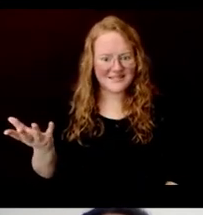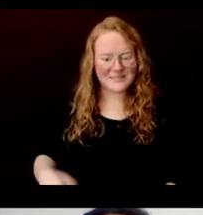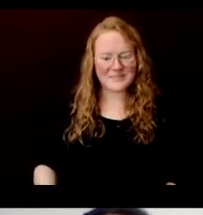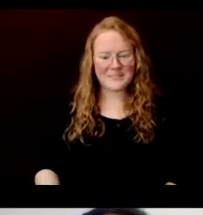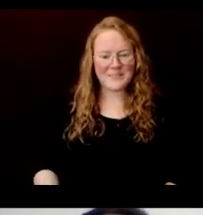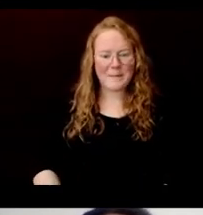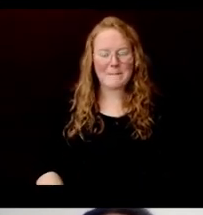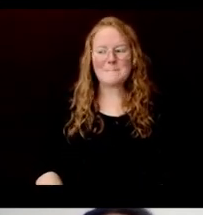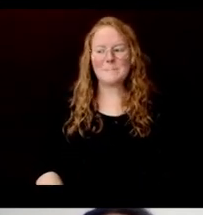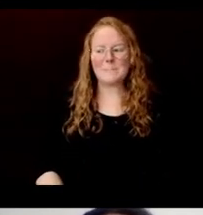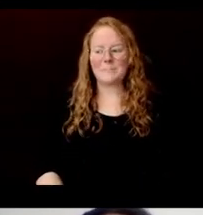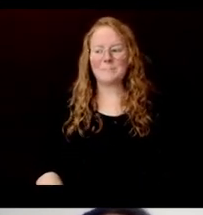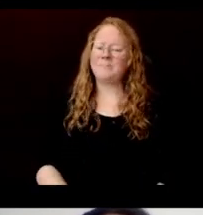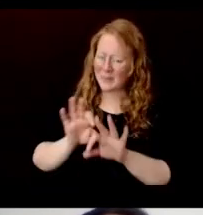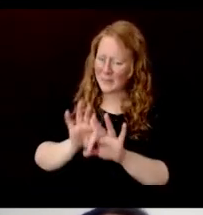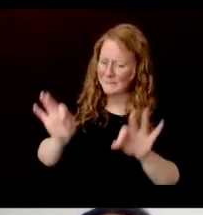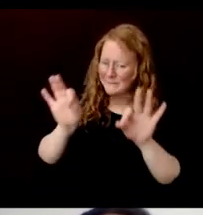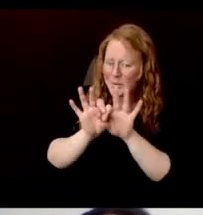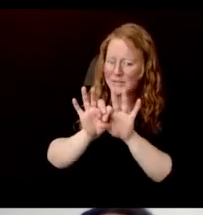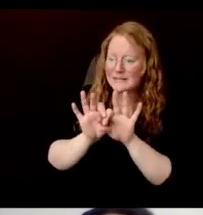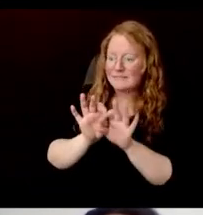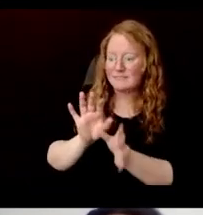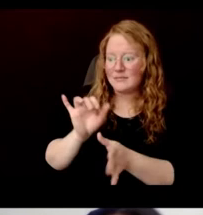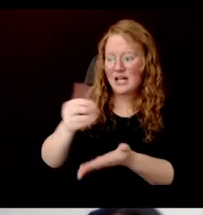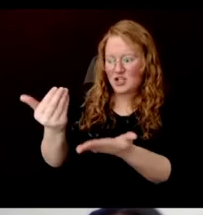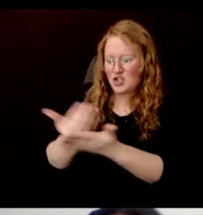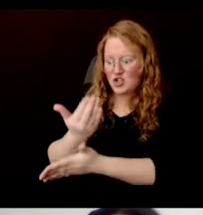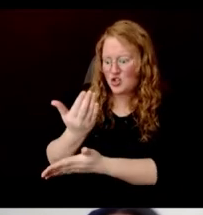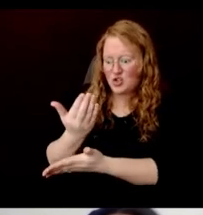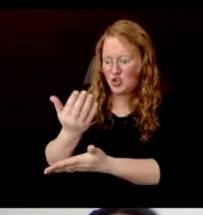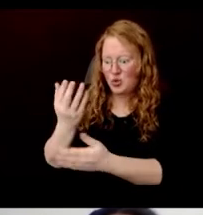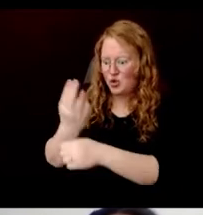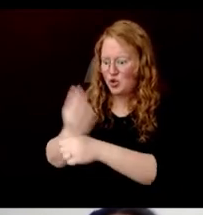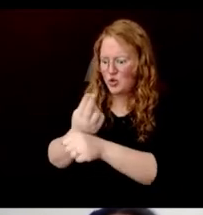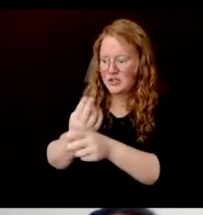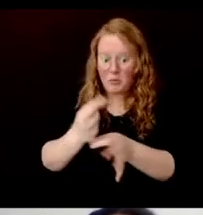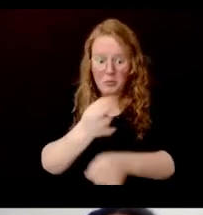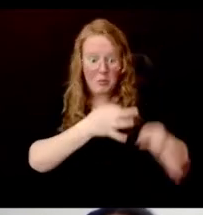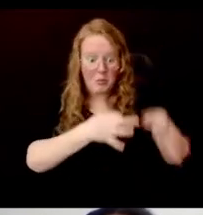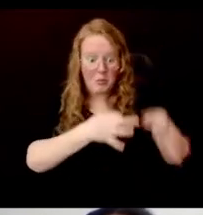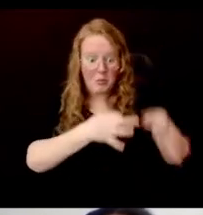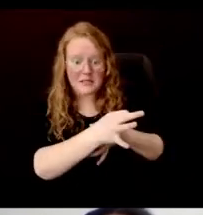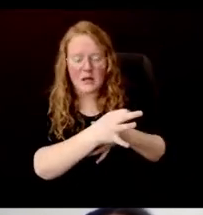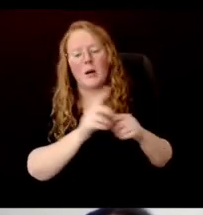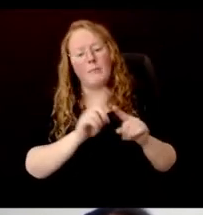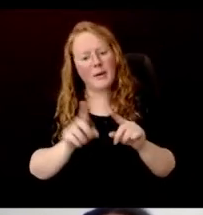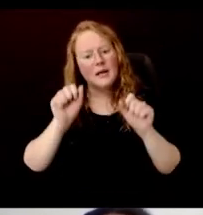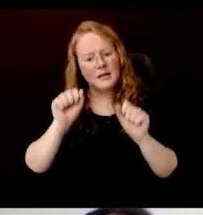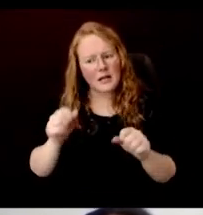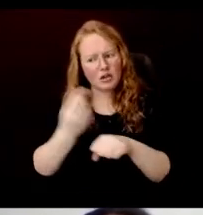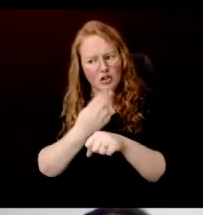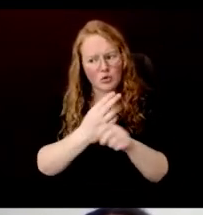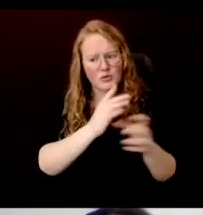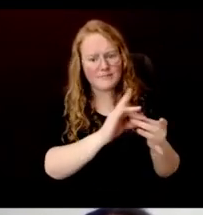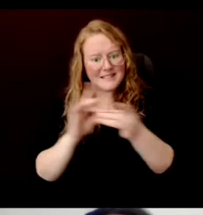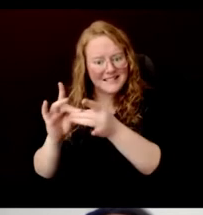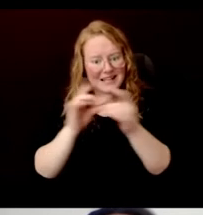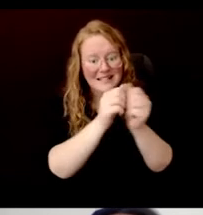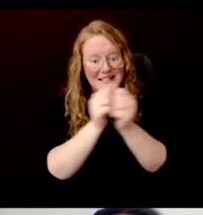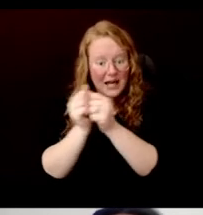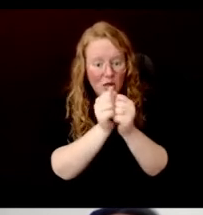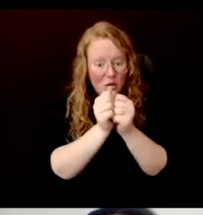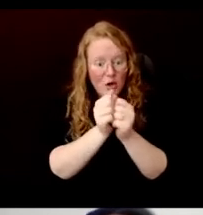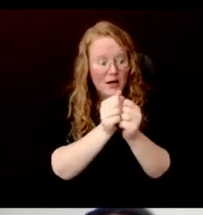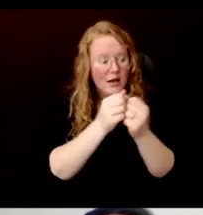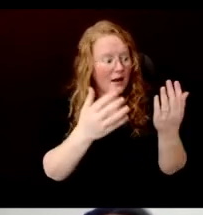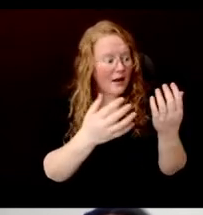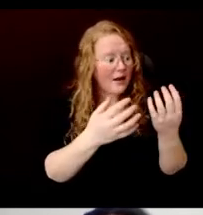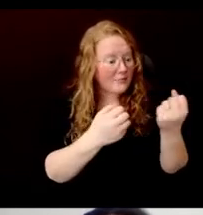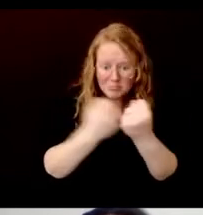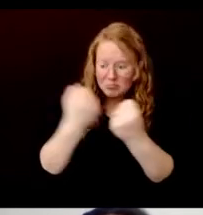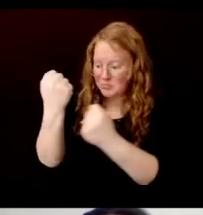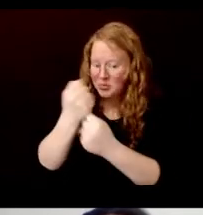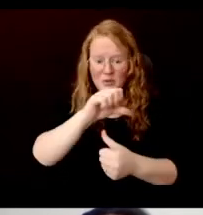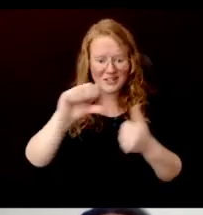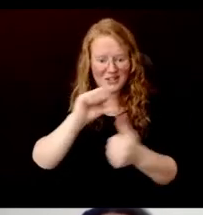The importance of that is not that the new uses displace the old traditions, but they can be done in tandem and compliment each other so that these artisans can continue to practice paper making.